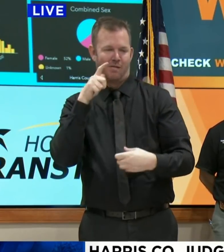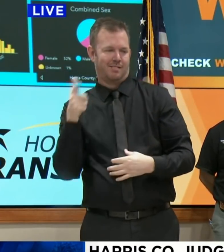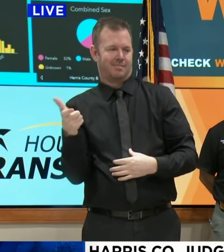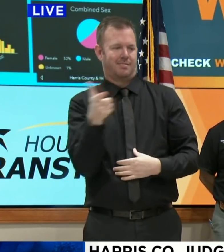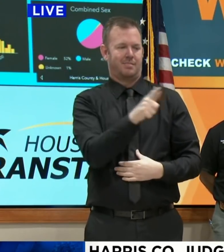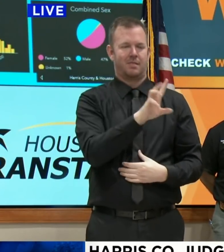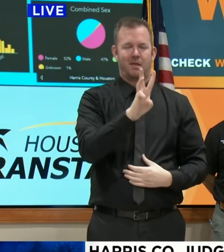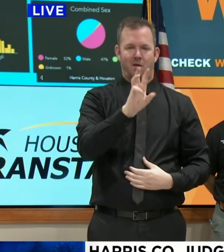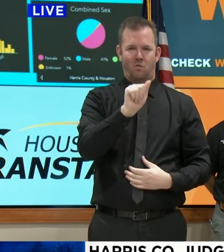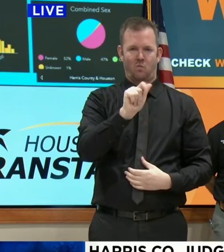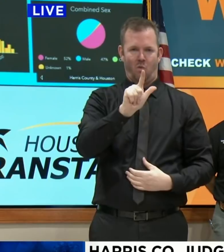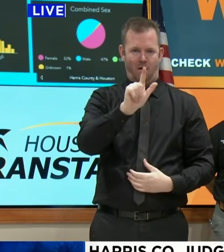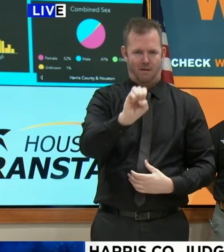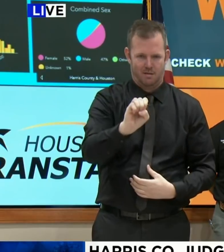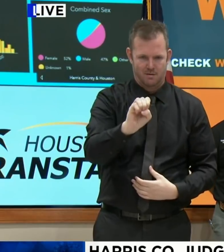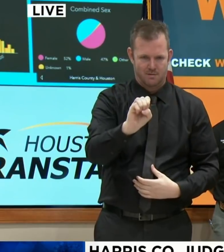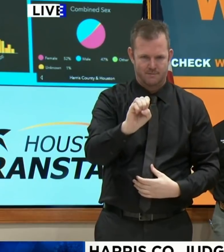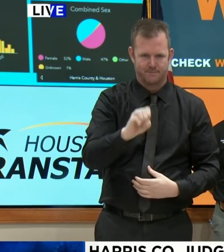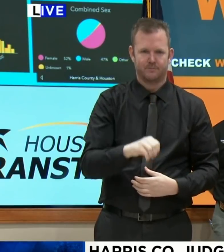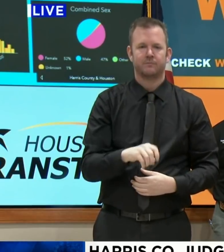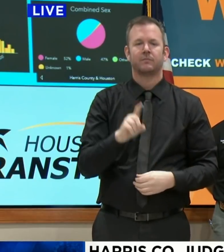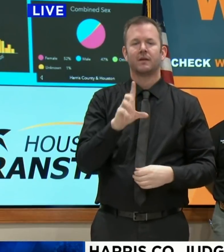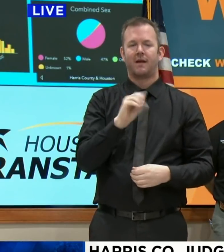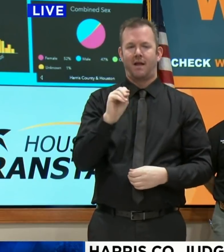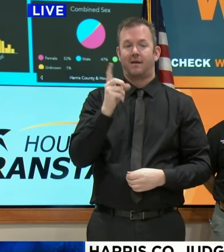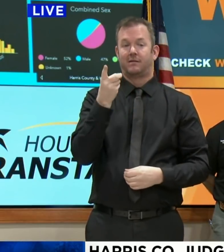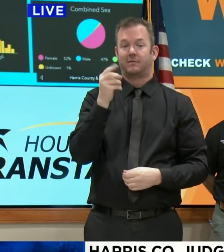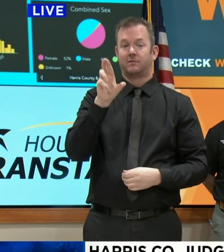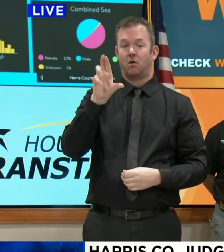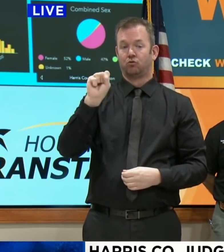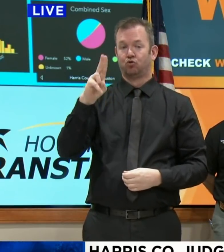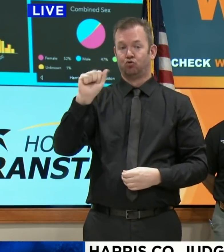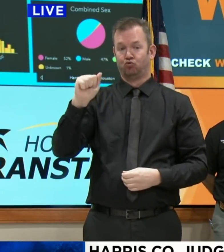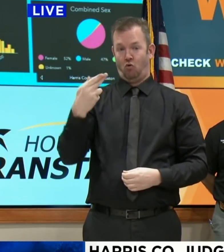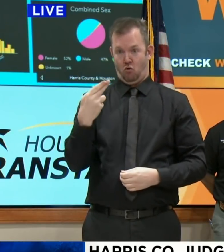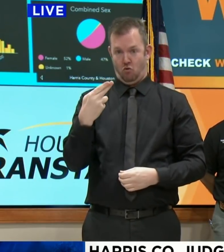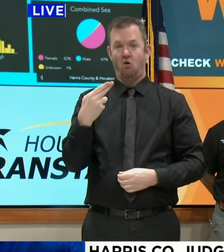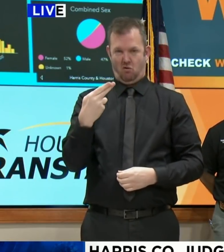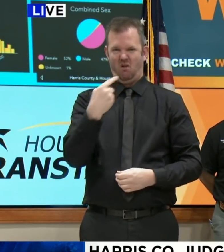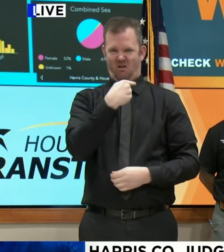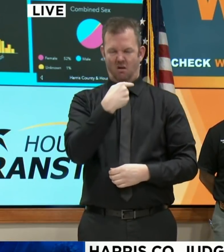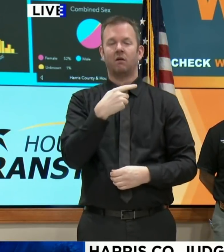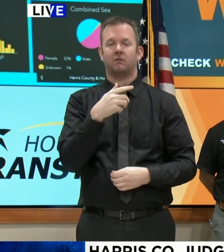remarks in Spanish and then we’ll hear from her we’ll hear from her president of will take some president of will take some questions afterwards doctor questions afterwards doctor Shaw is here to respond to